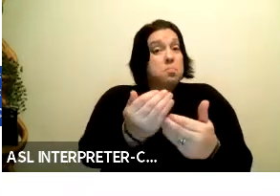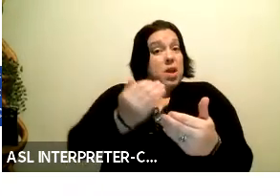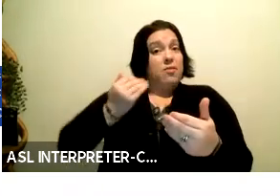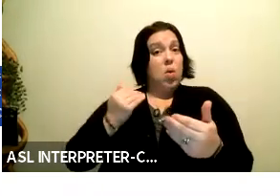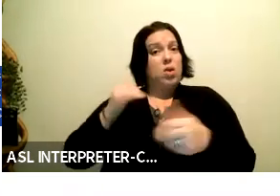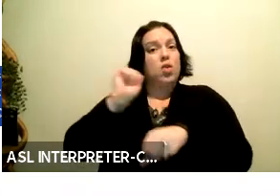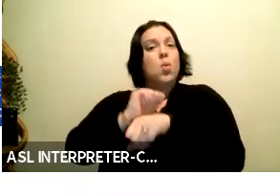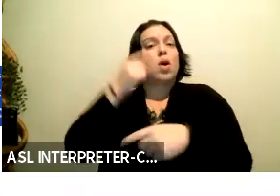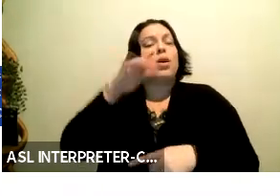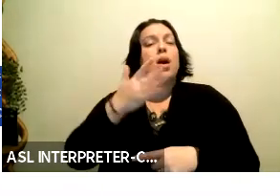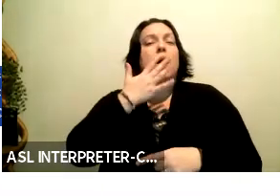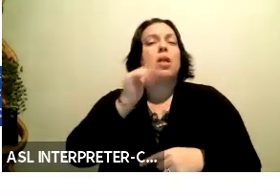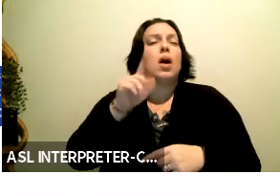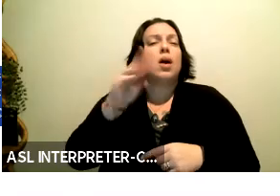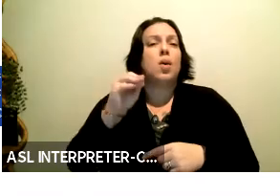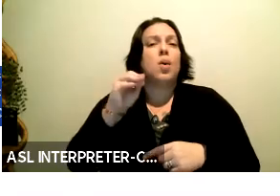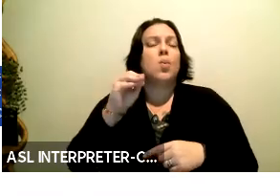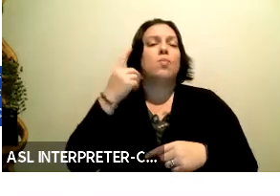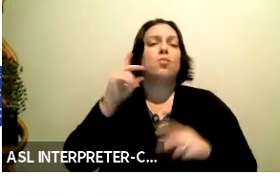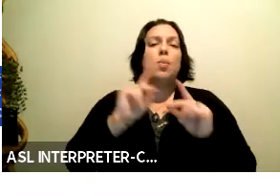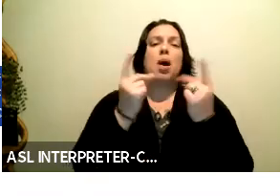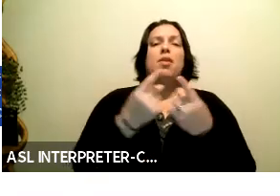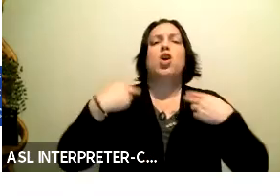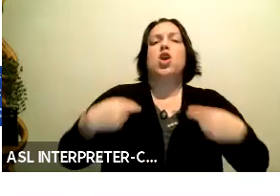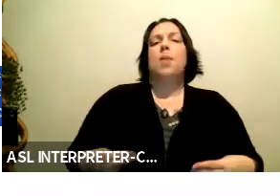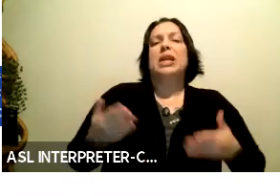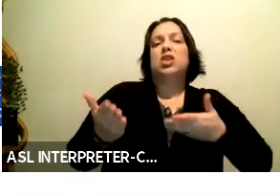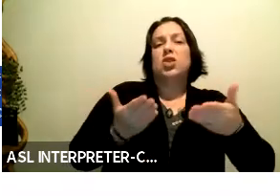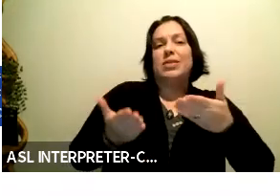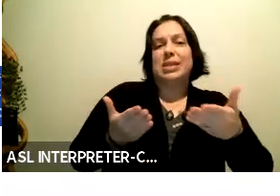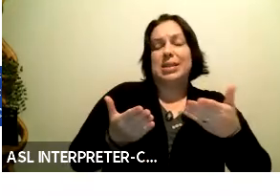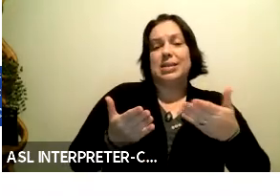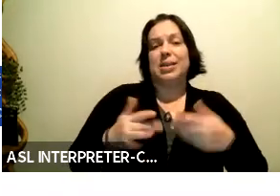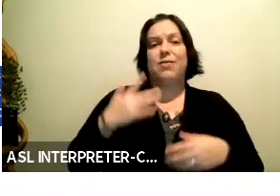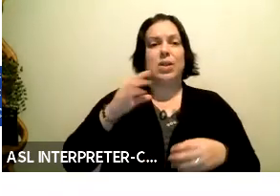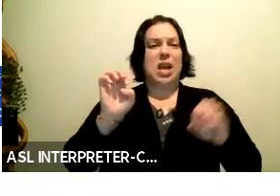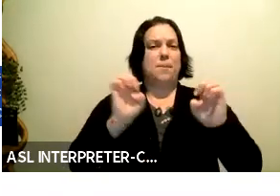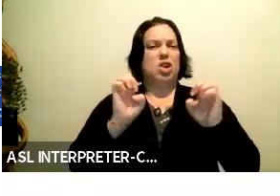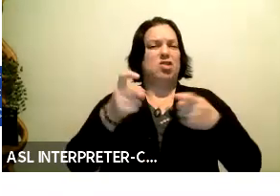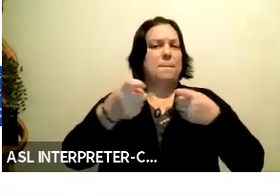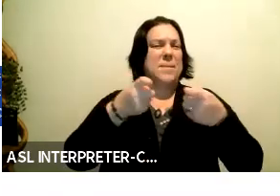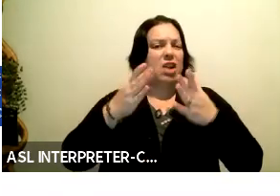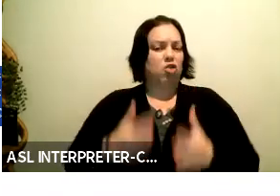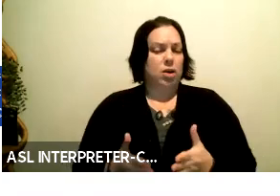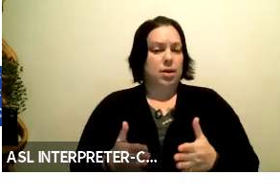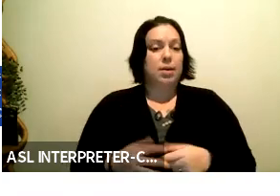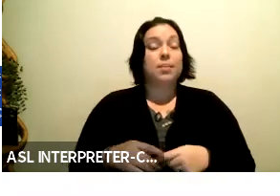the Colorado Department of Human Services as the emergency manager. While in Colorado she